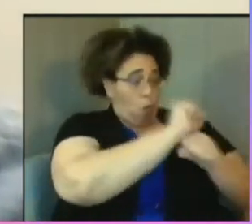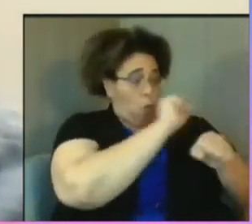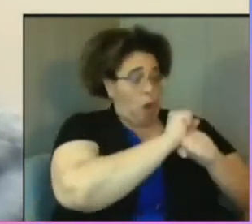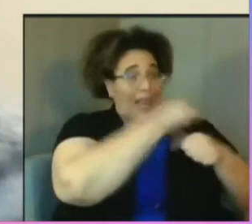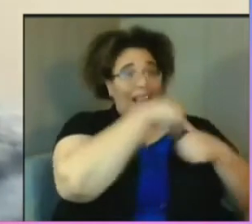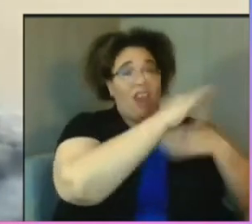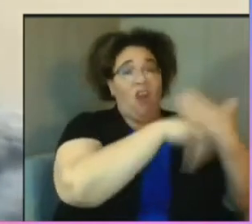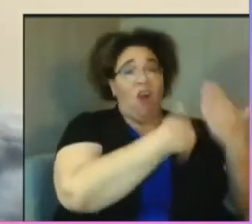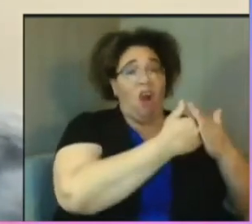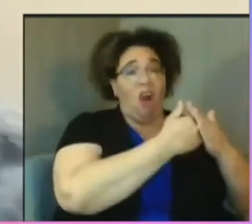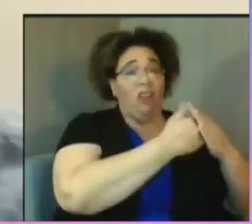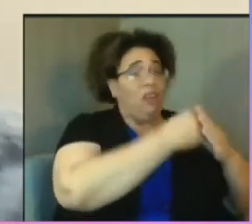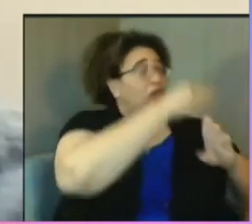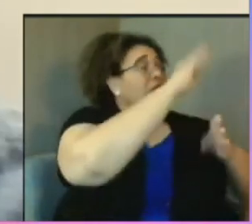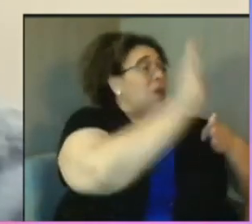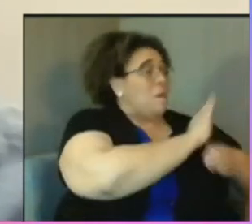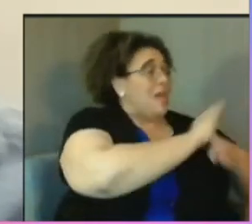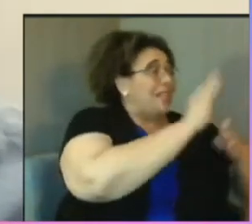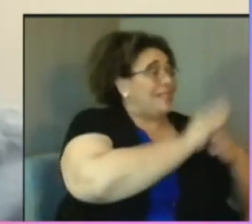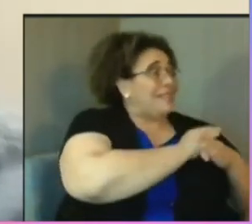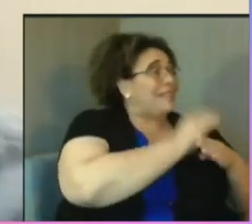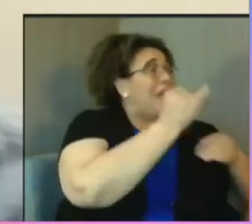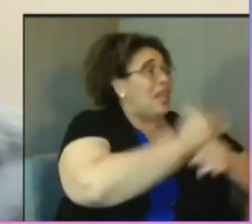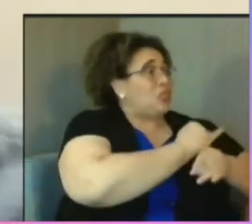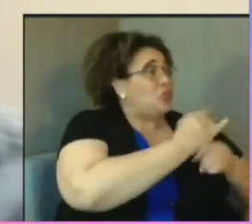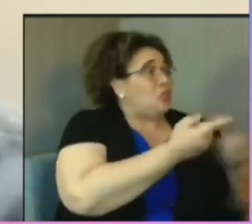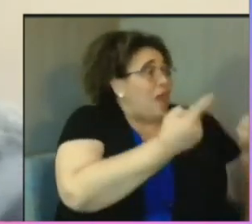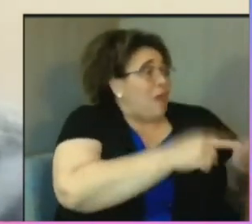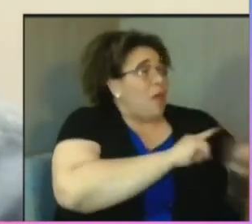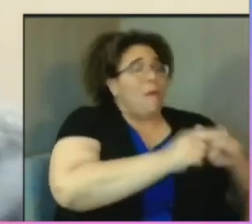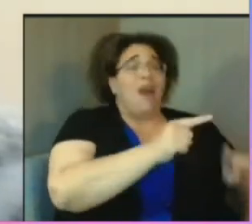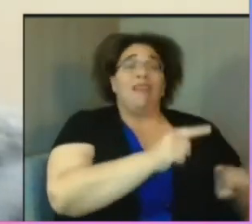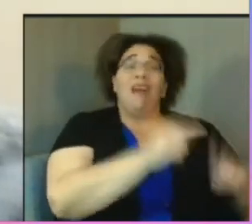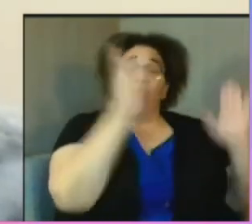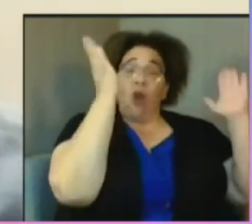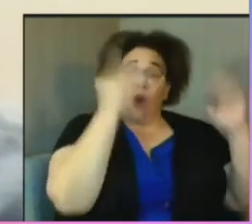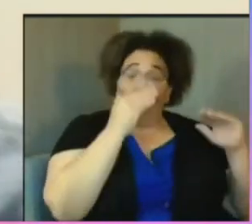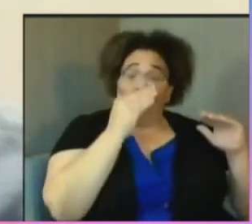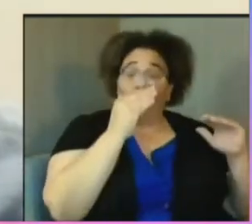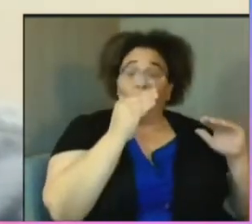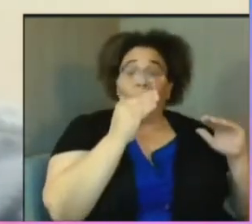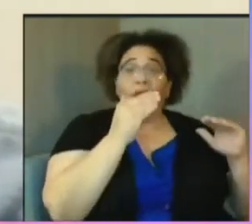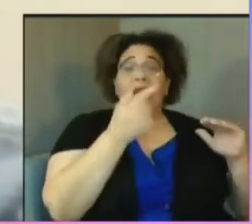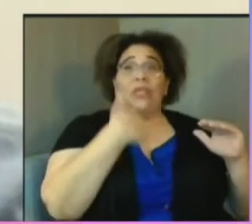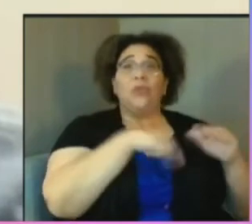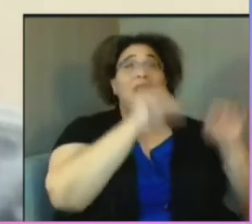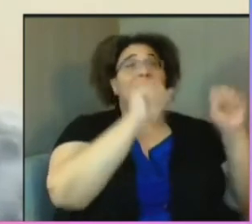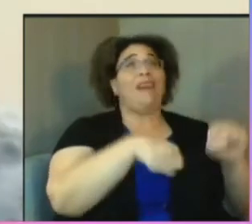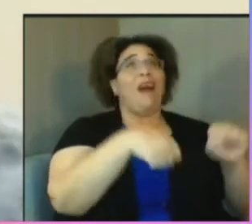it's compromise driven and I see that but the hope is that we can create some possibilities